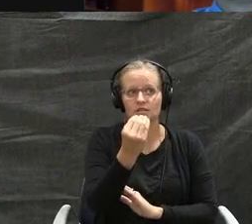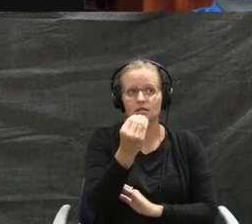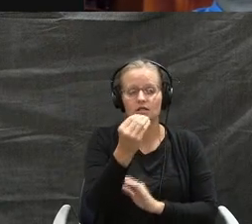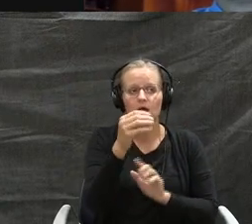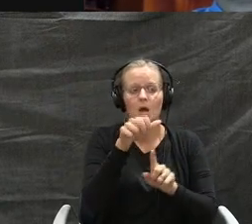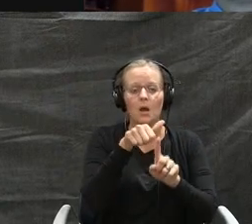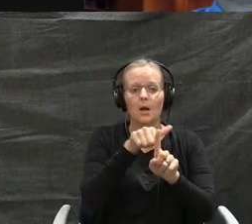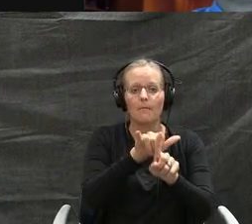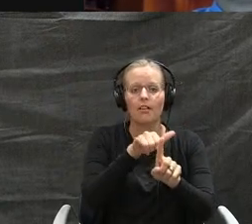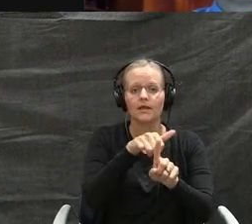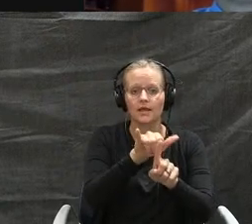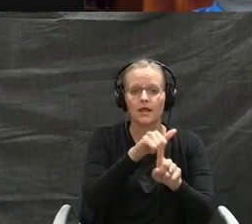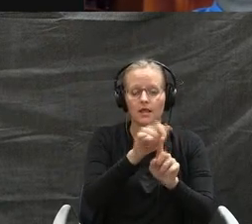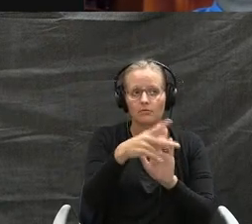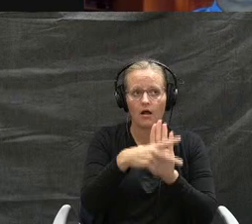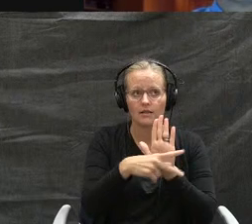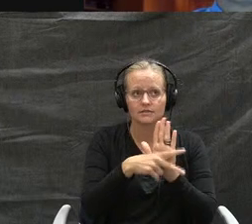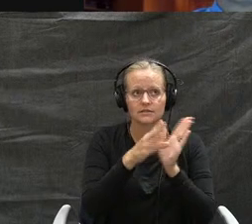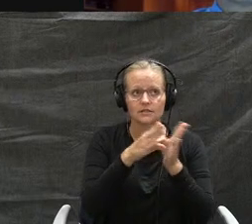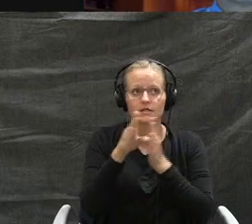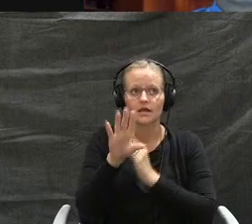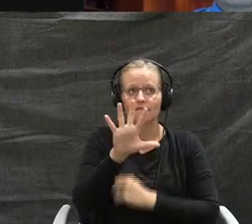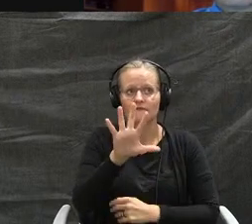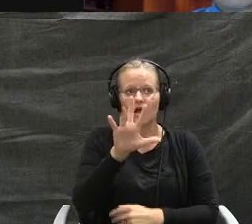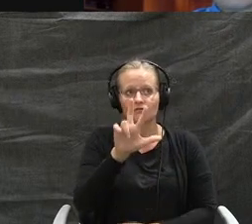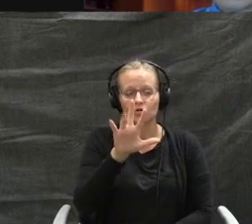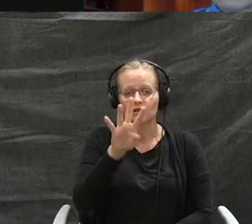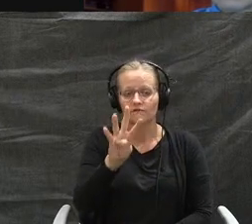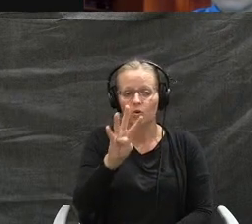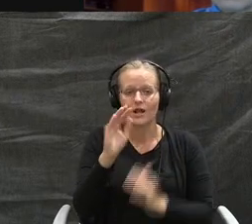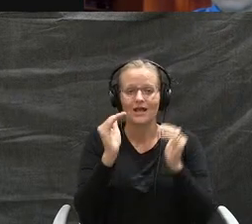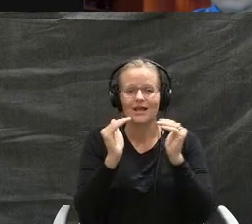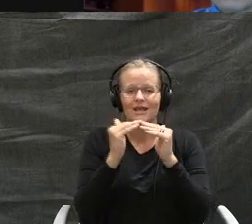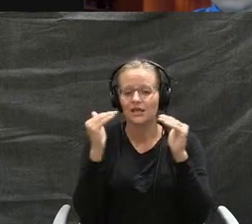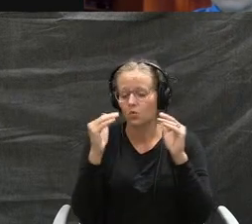prohibition policy. Policy 534, which is equal educational